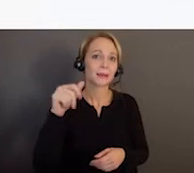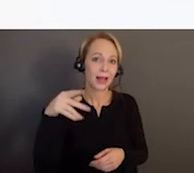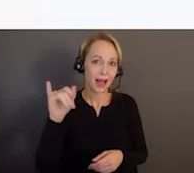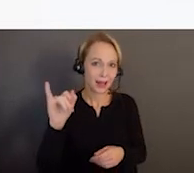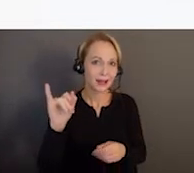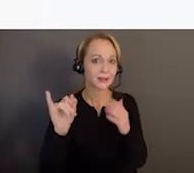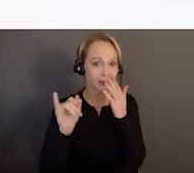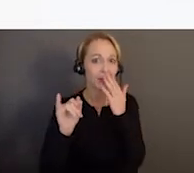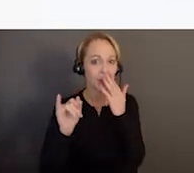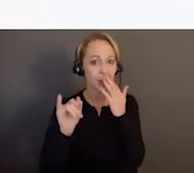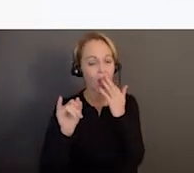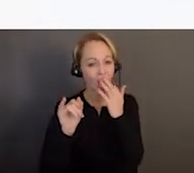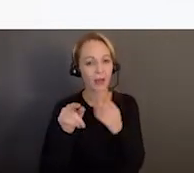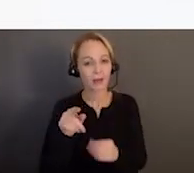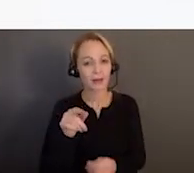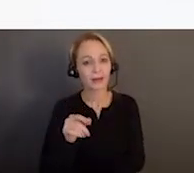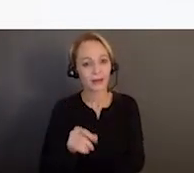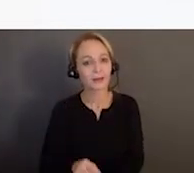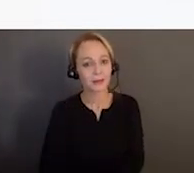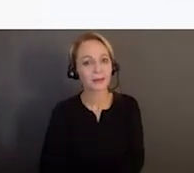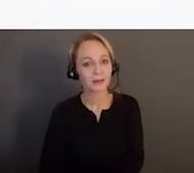HubSpot API.